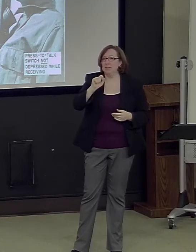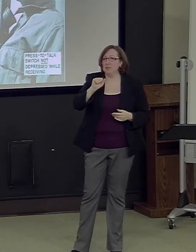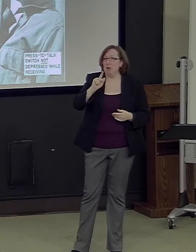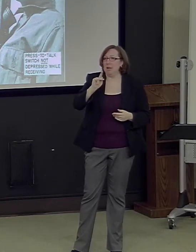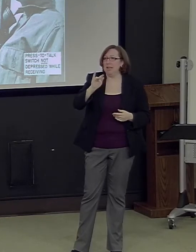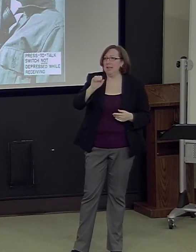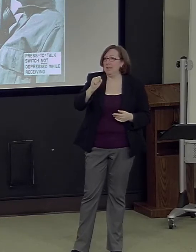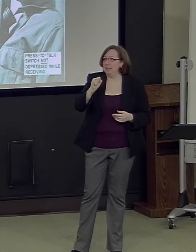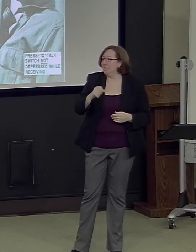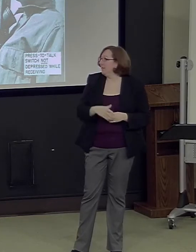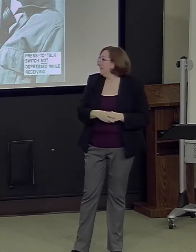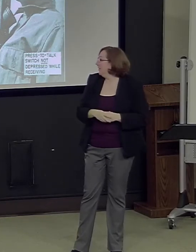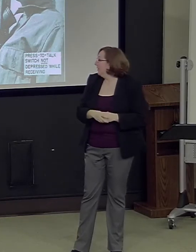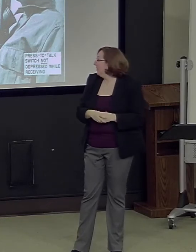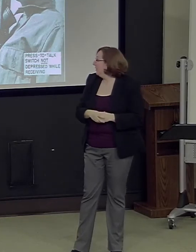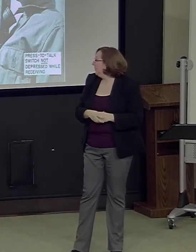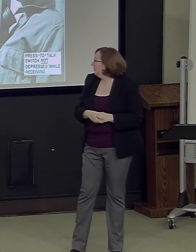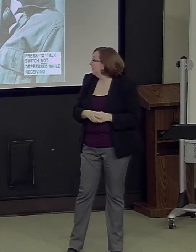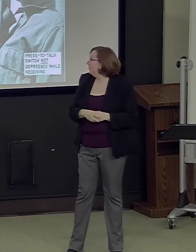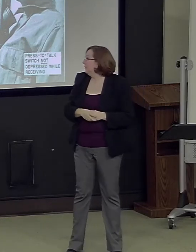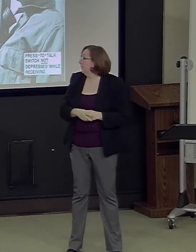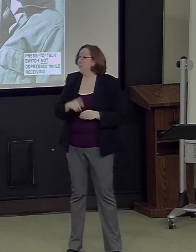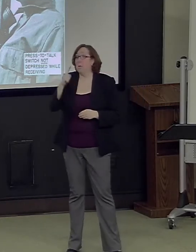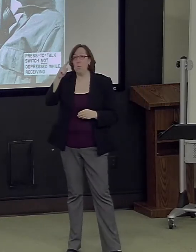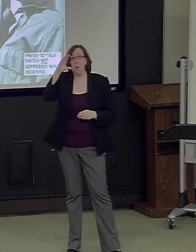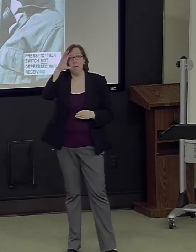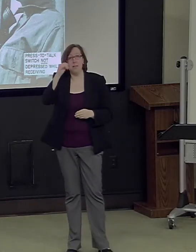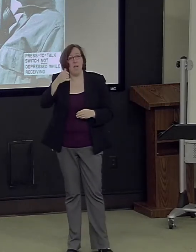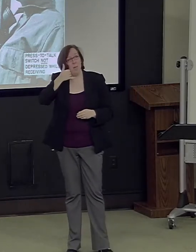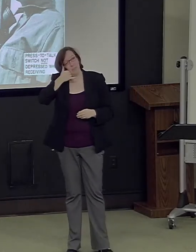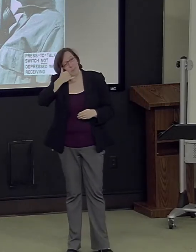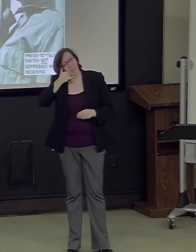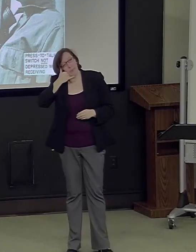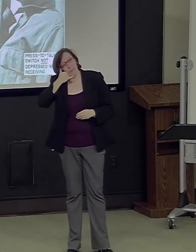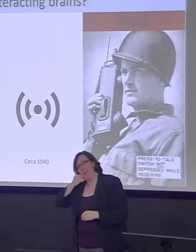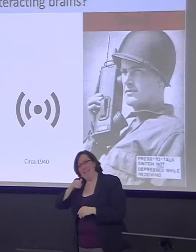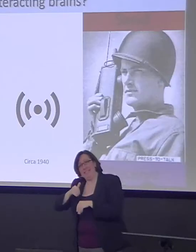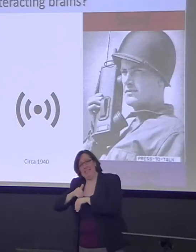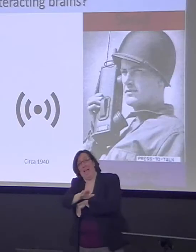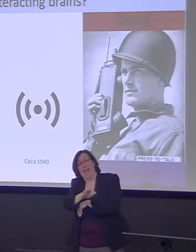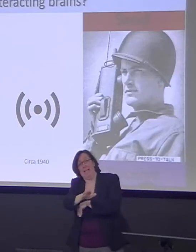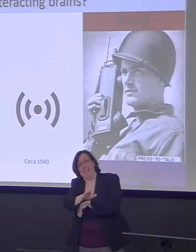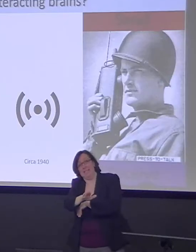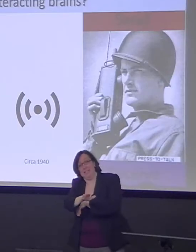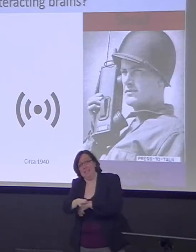like one guy would send and one guy would receive and then he would send and then he would receive.